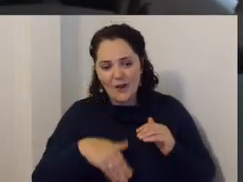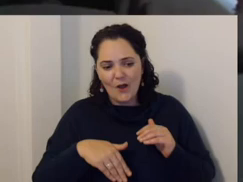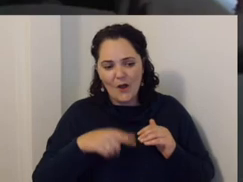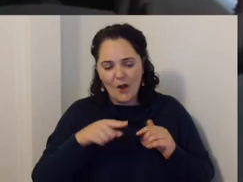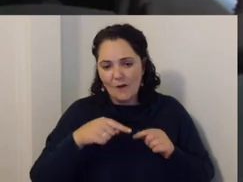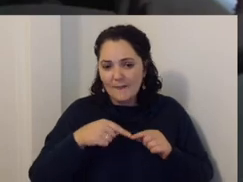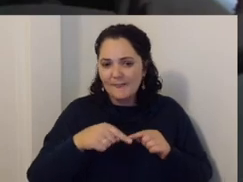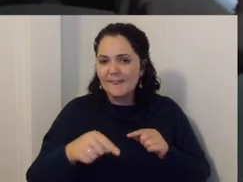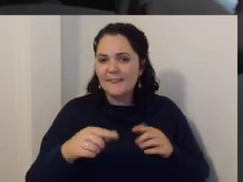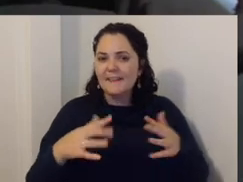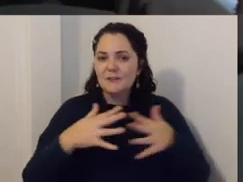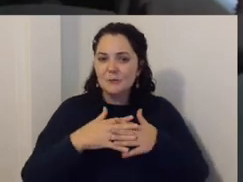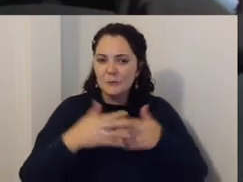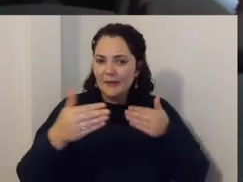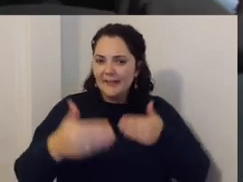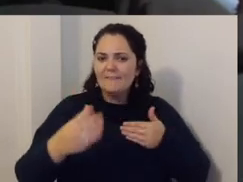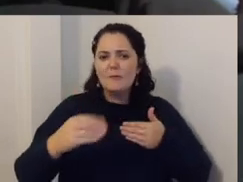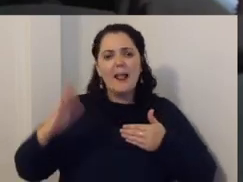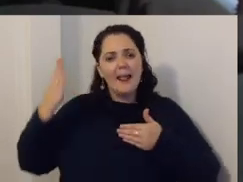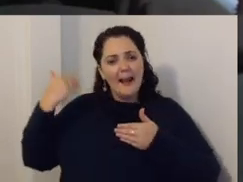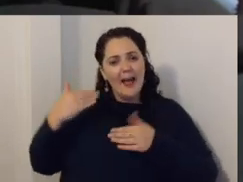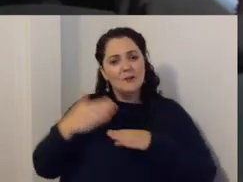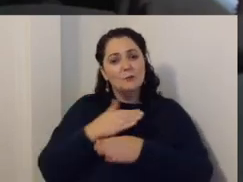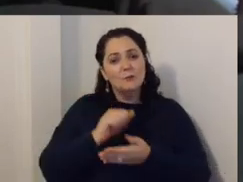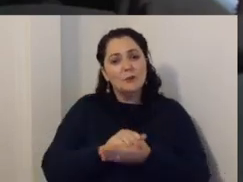the foreshortening if you if you were with me for that previous workshop this will be a good